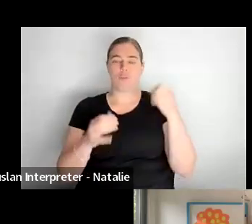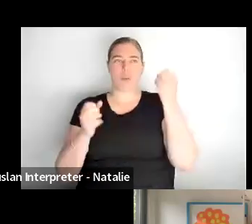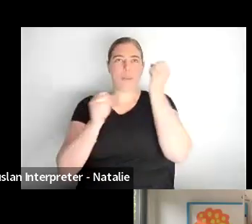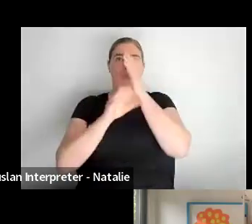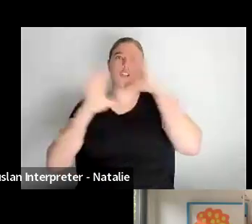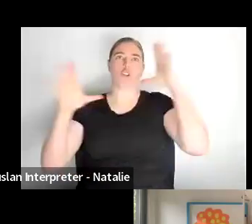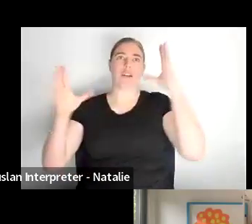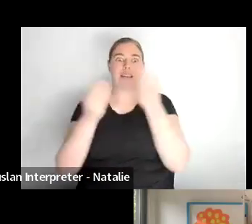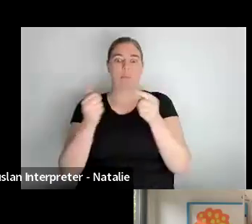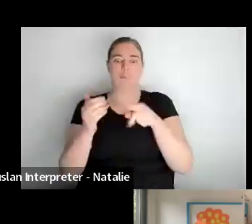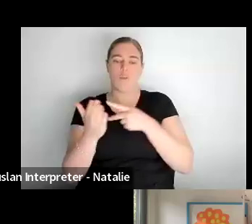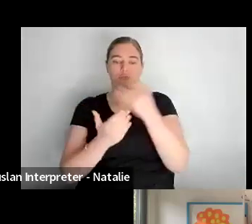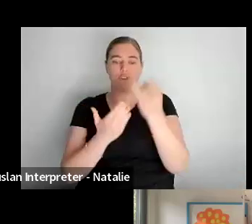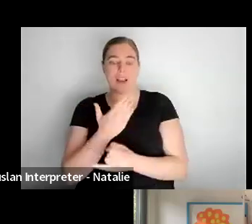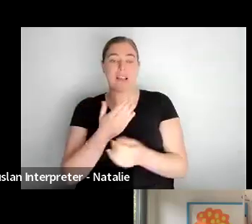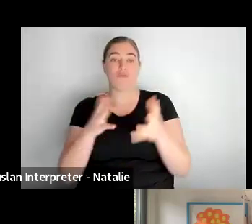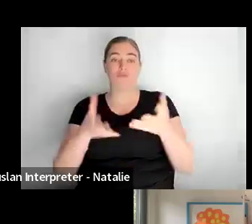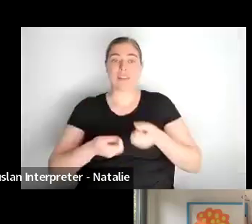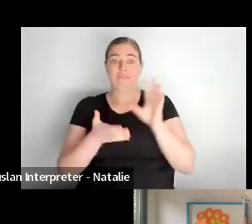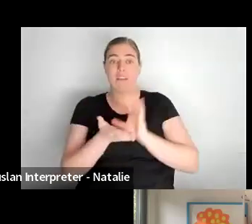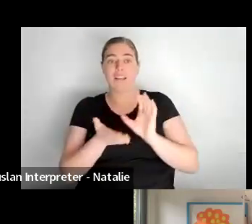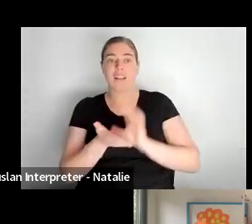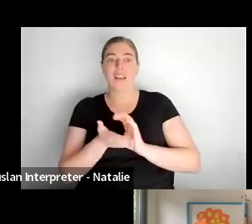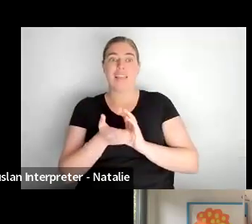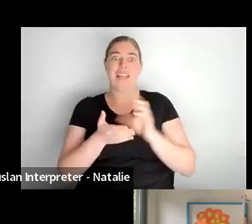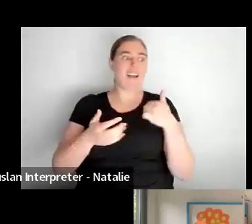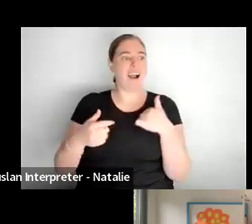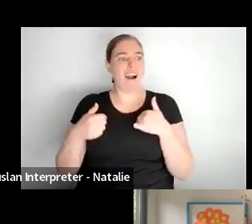projects being funded and then you kind of get in this kind of... I can't imagine the world